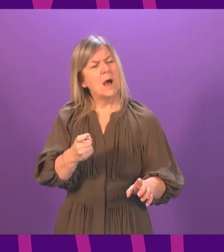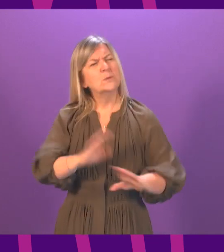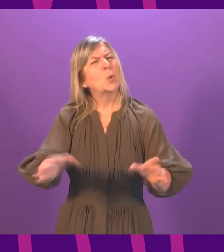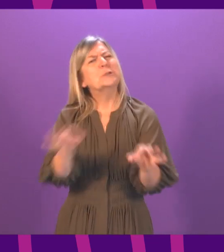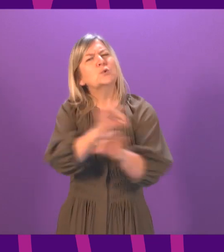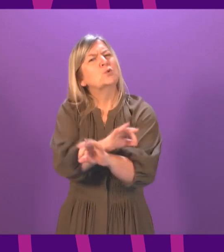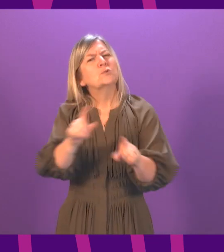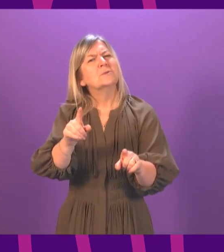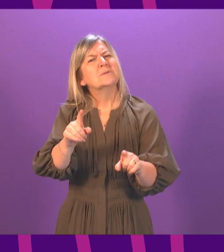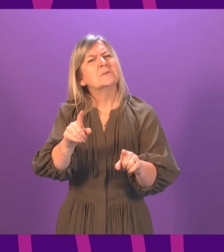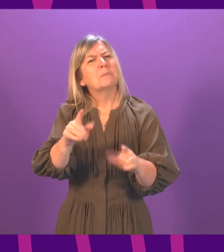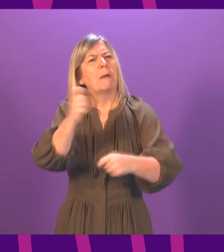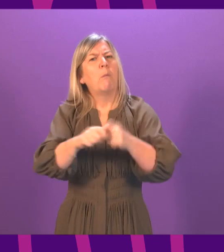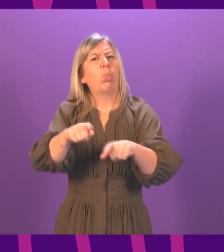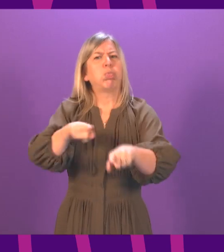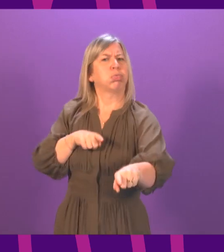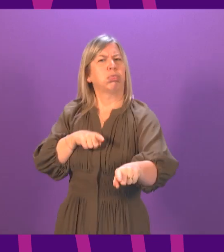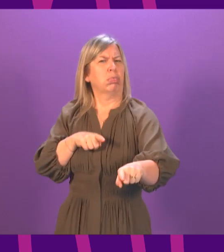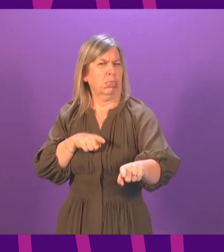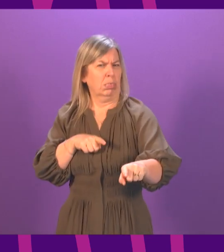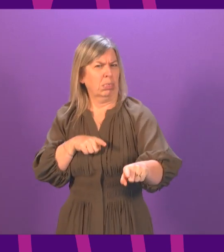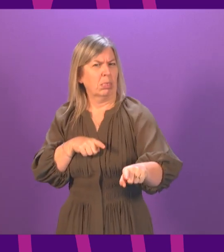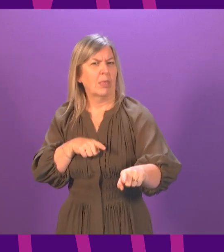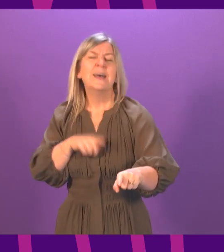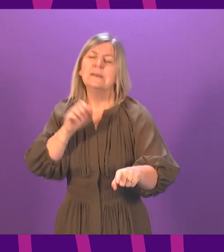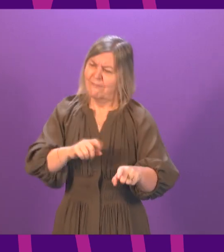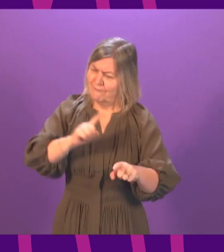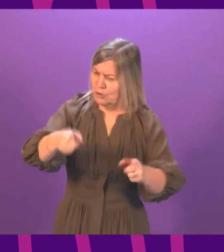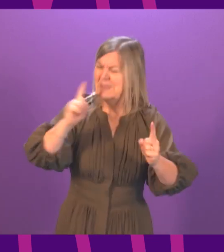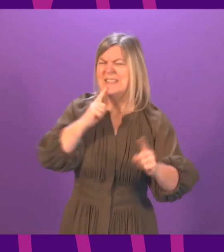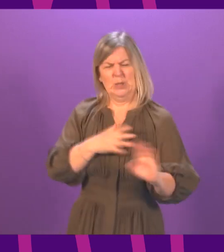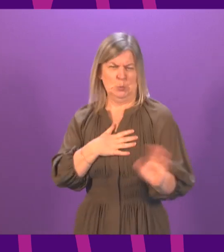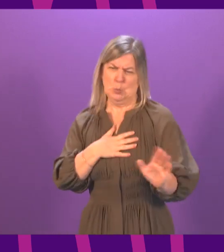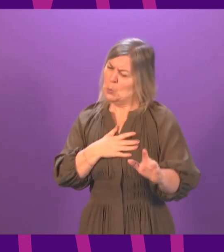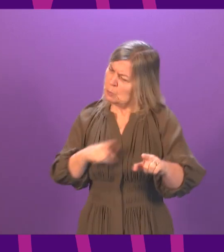National Party has fallen behind, however much the First Minister protests. We have shifted targets,